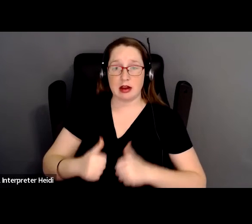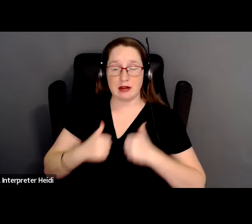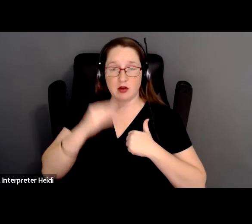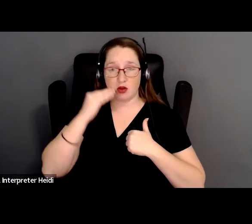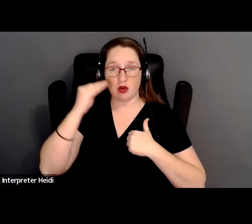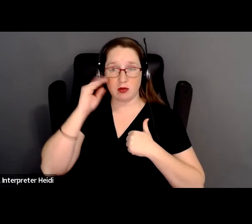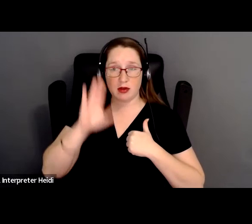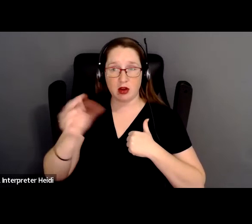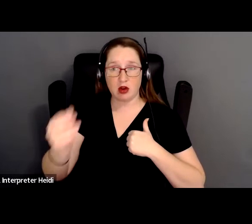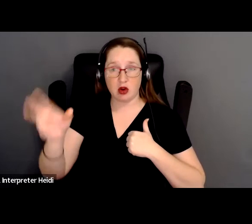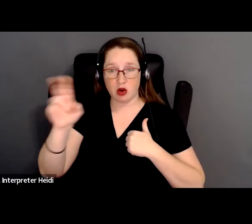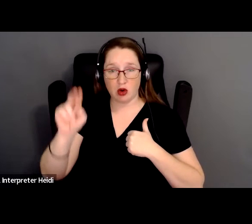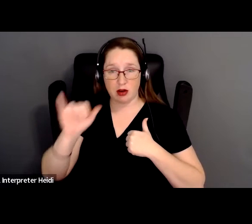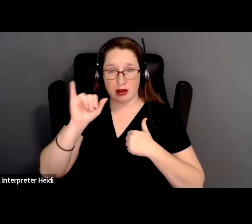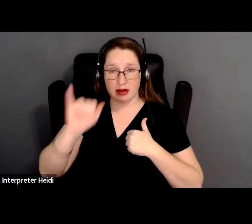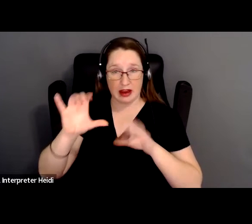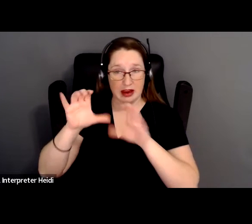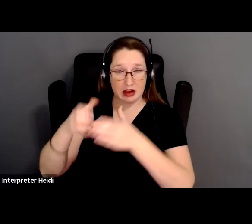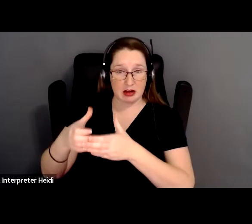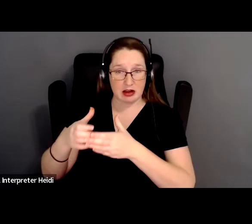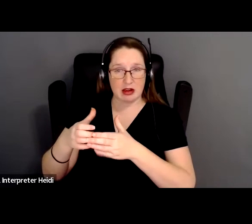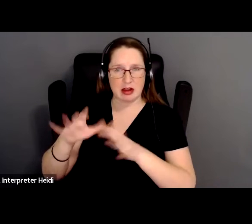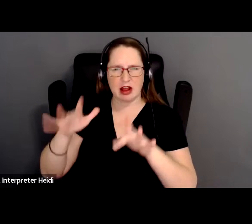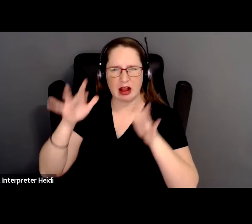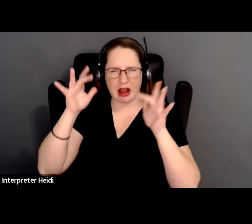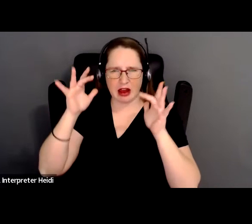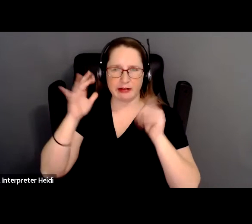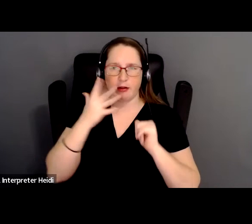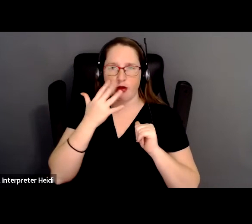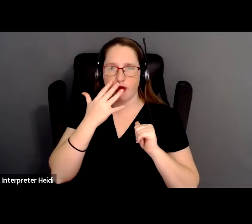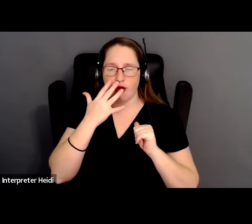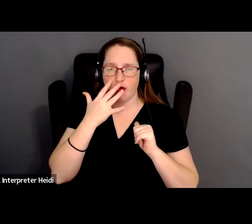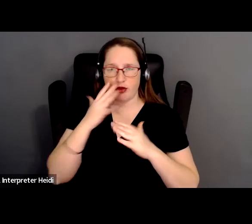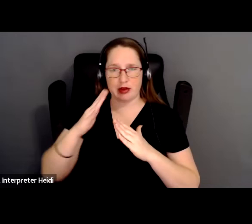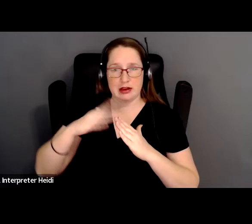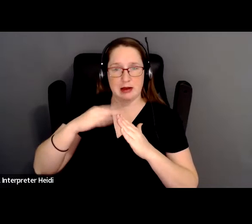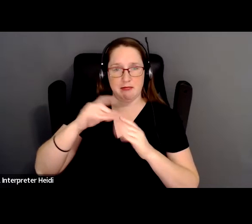own that category which is the lightest bar in the top of the